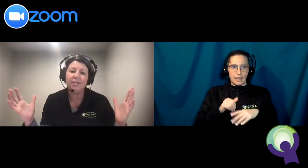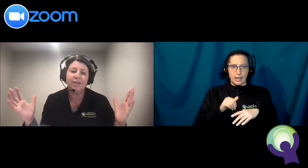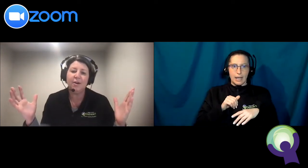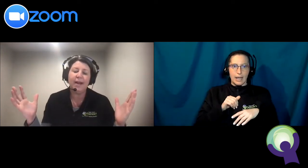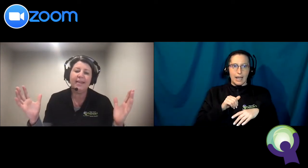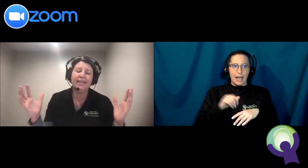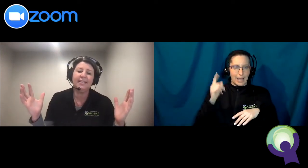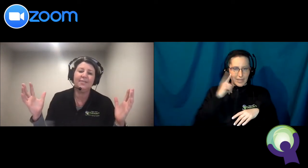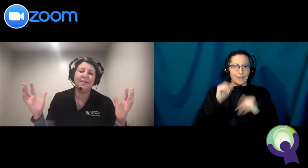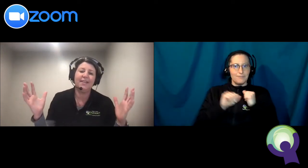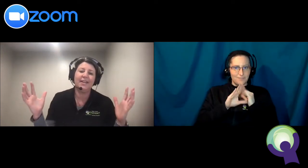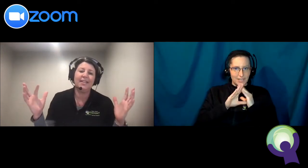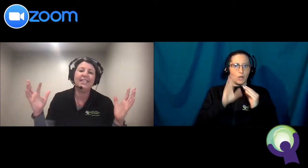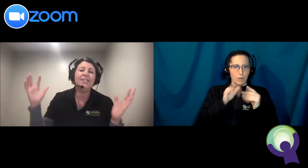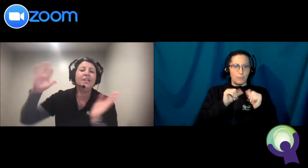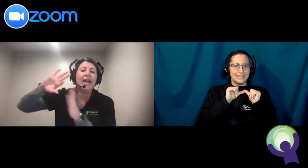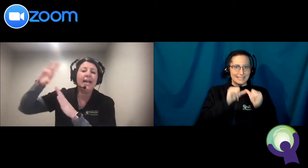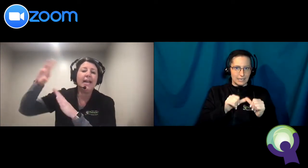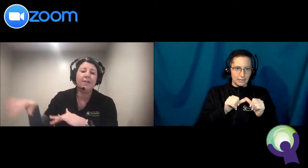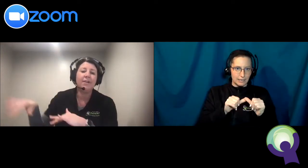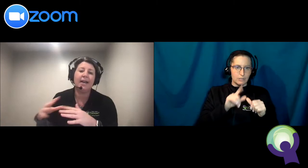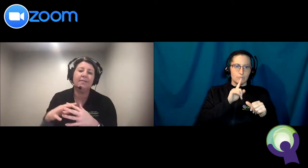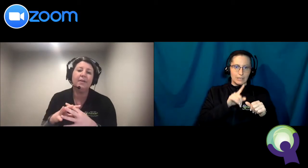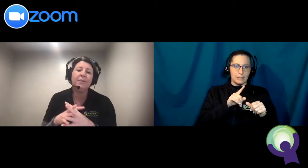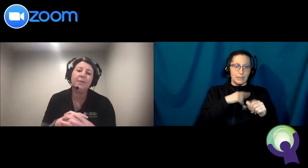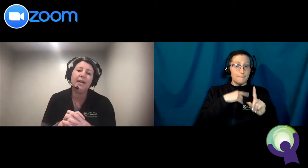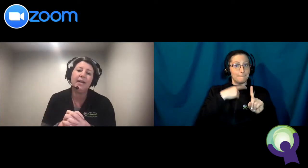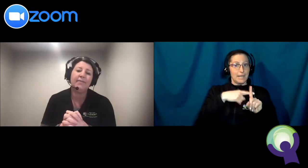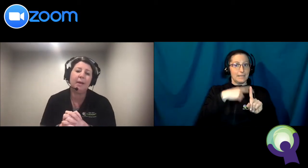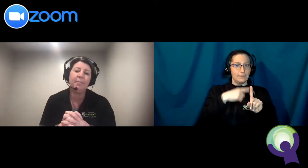to go away. I think it's sort of the the silver lining for a lot of people and a lot of companies.